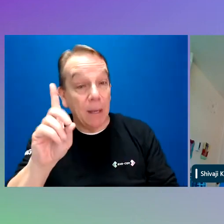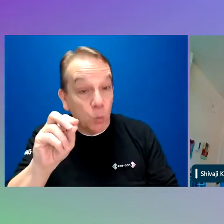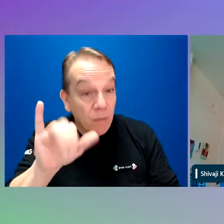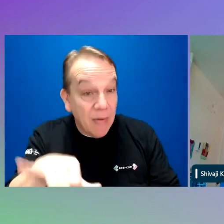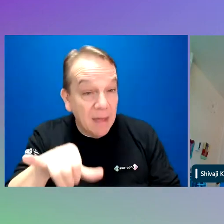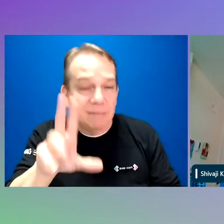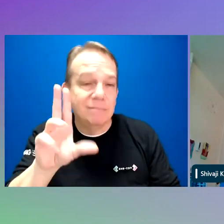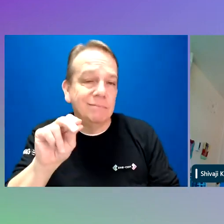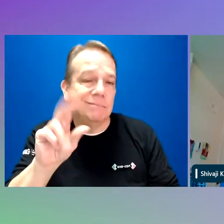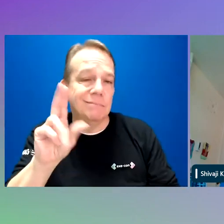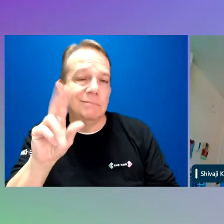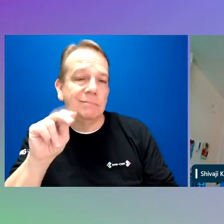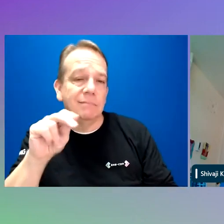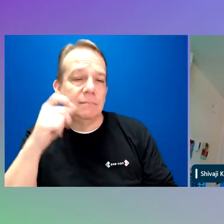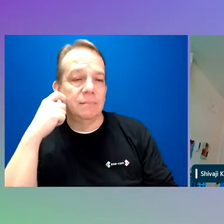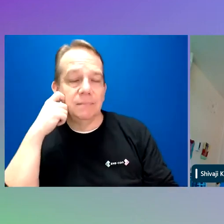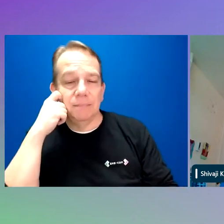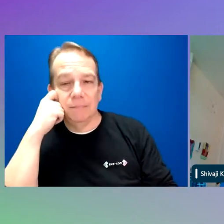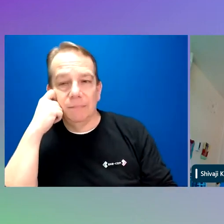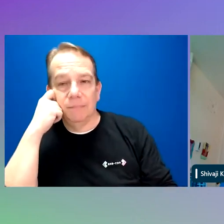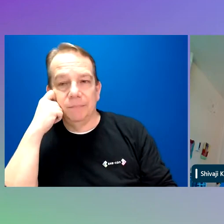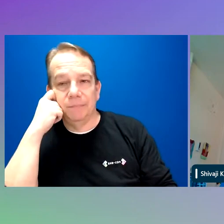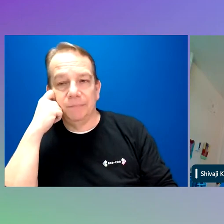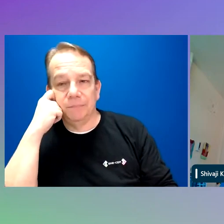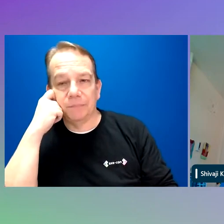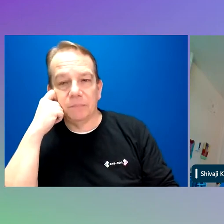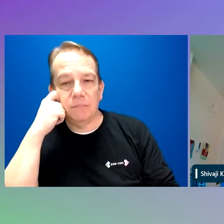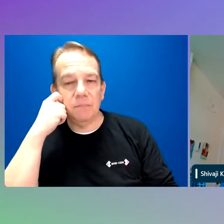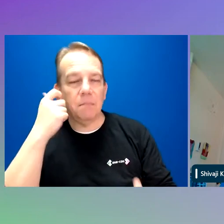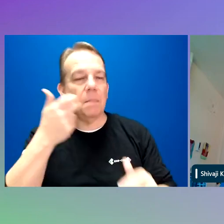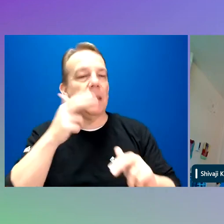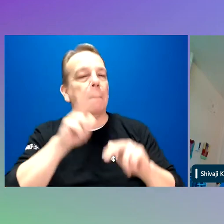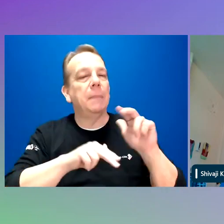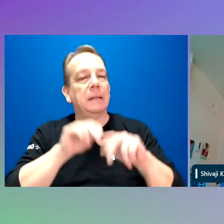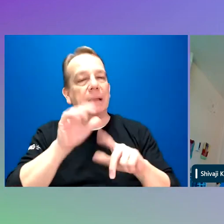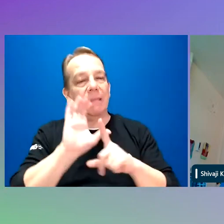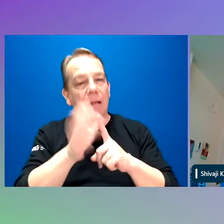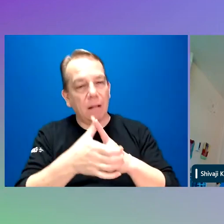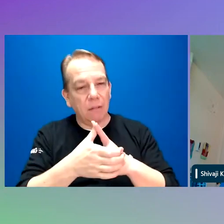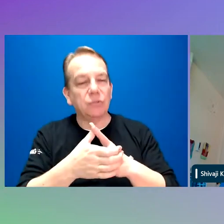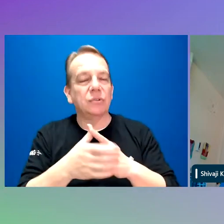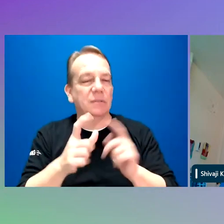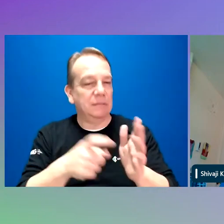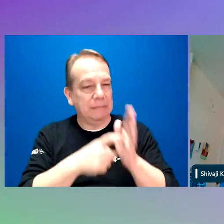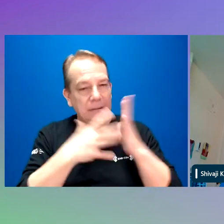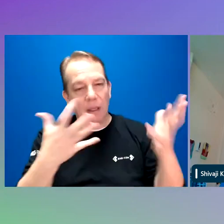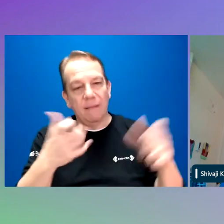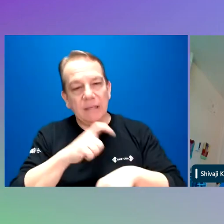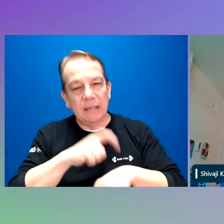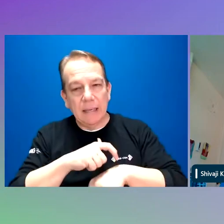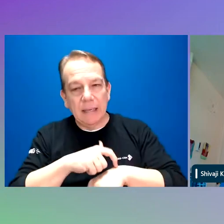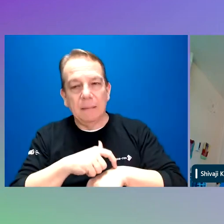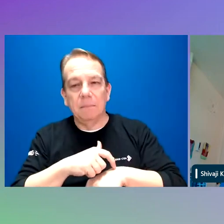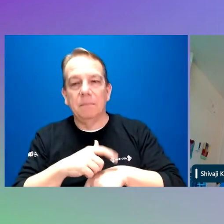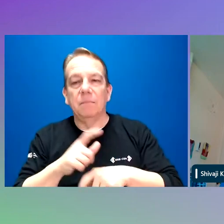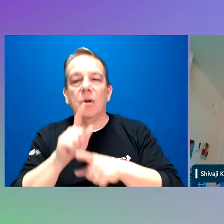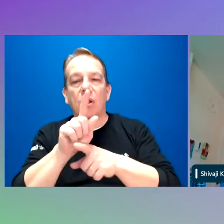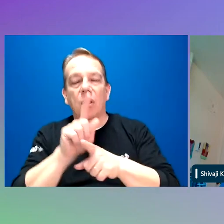. Um, so building culture would take time. And, you know, it